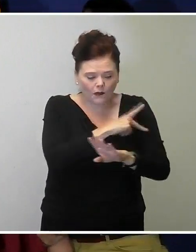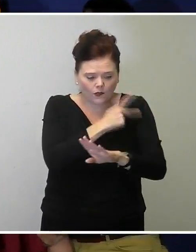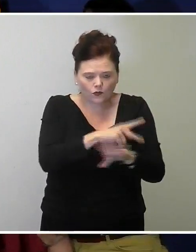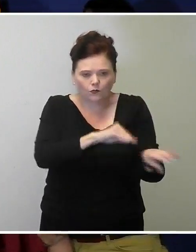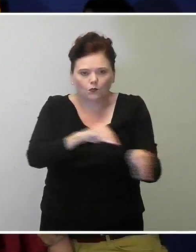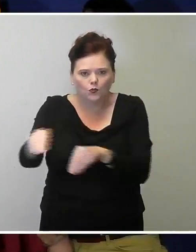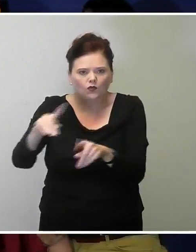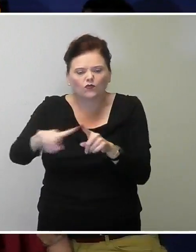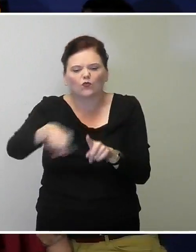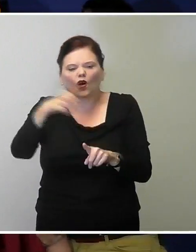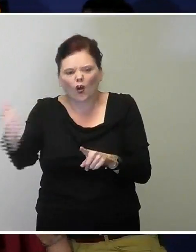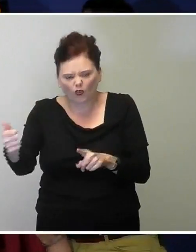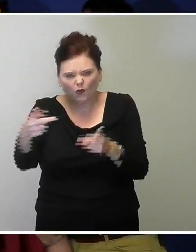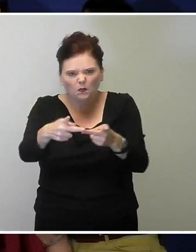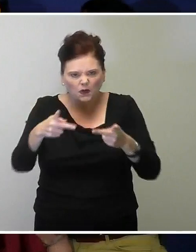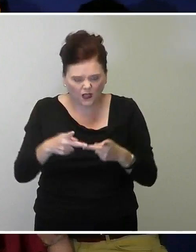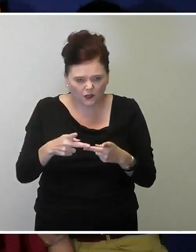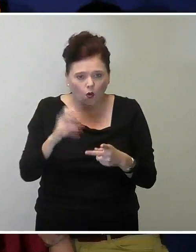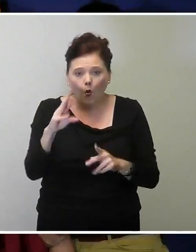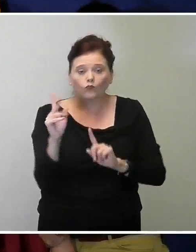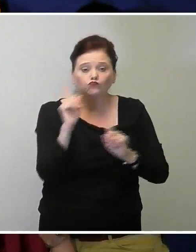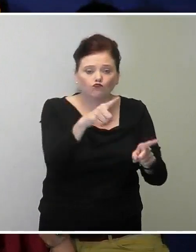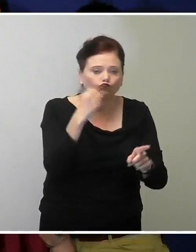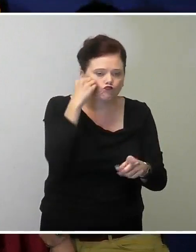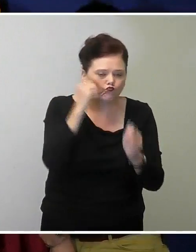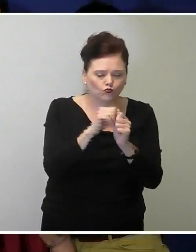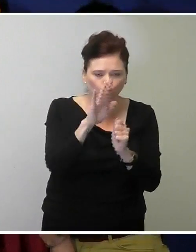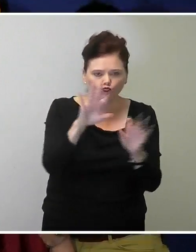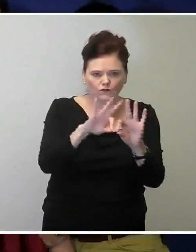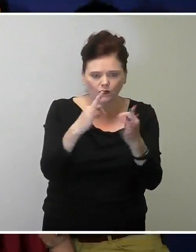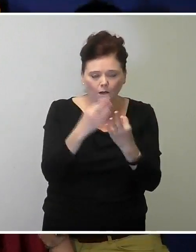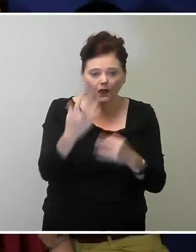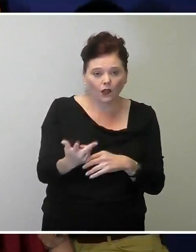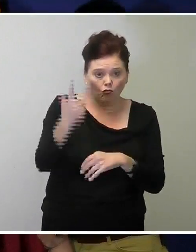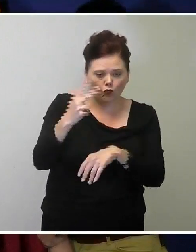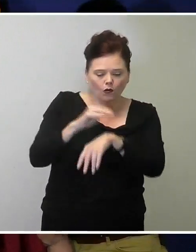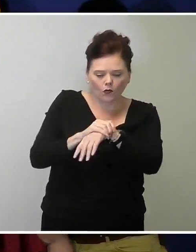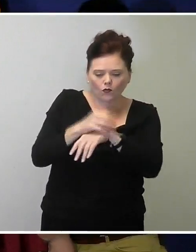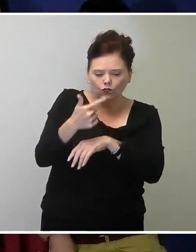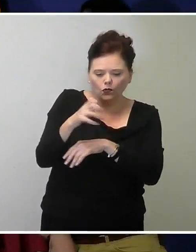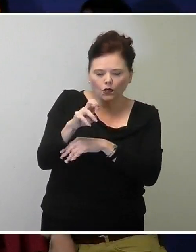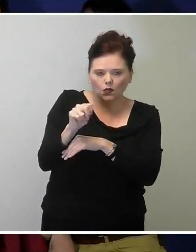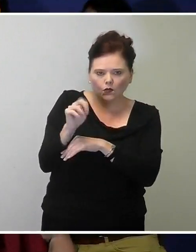LIVING TWO FACILITIES ARE CLOSED WITH APPROXIMATELY 55 RESIDENTS